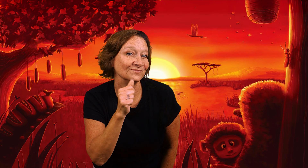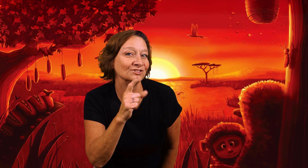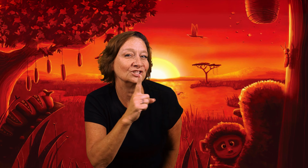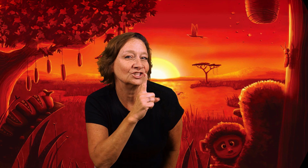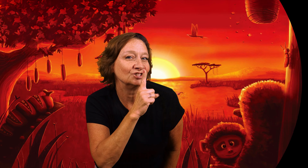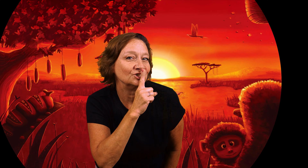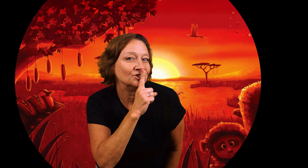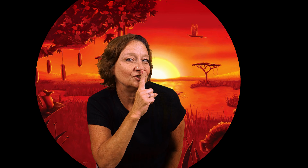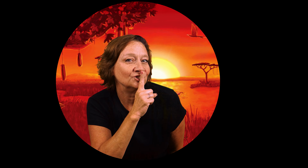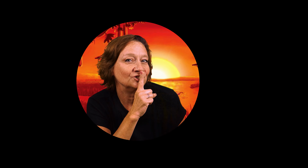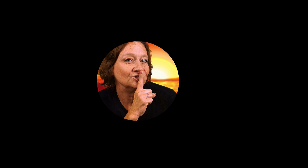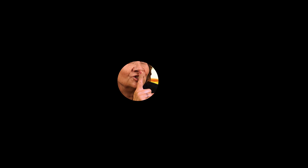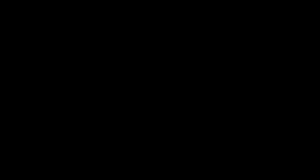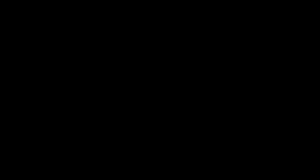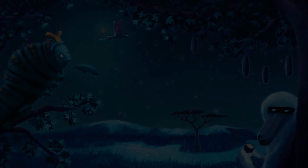SHHH—